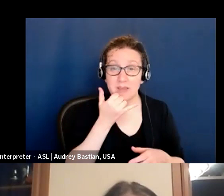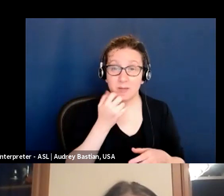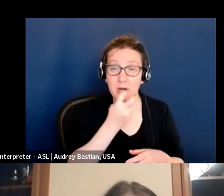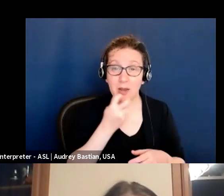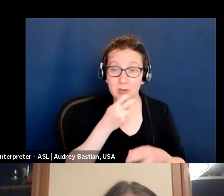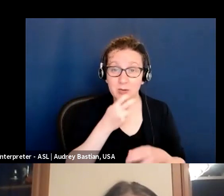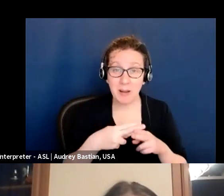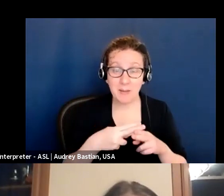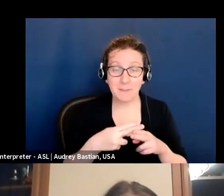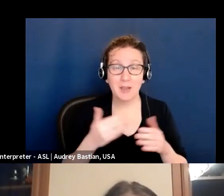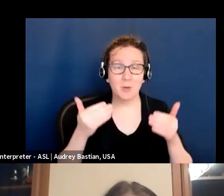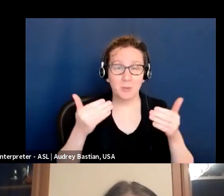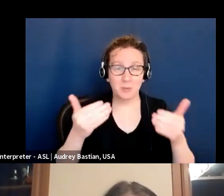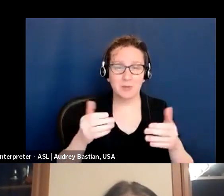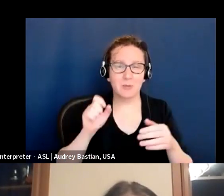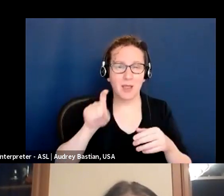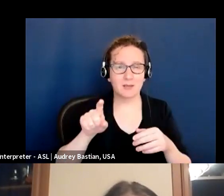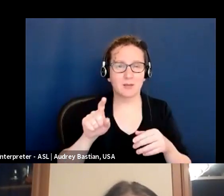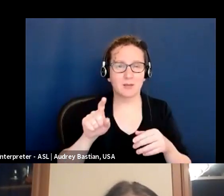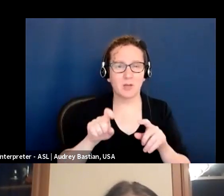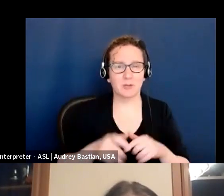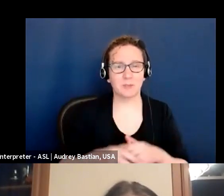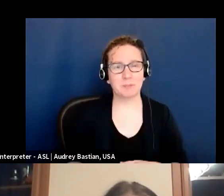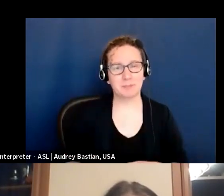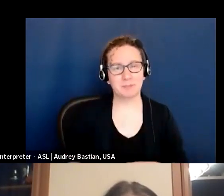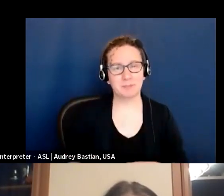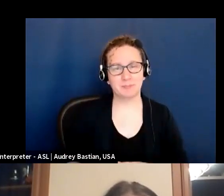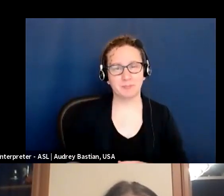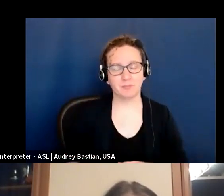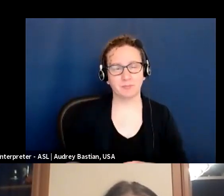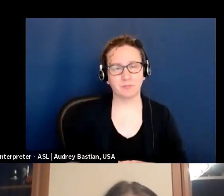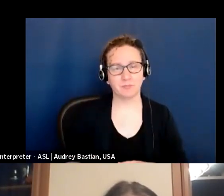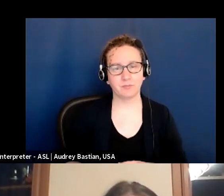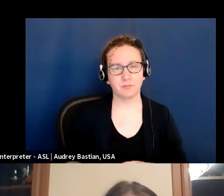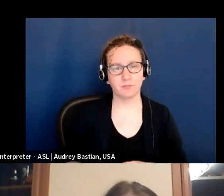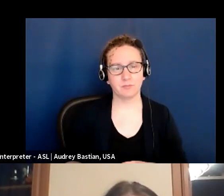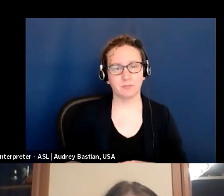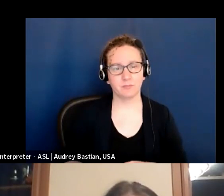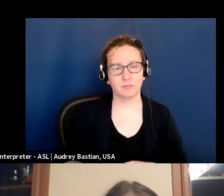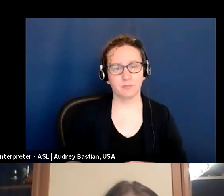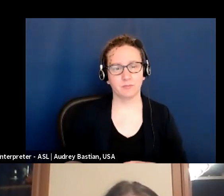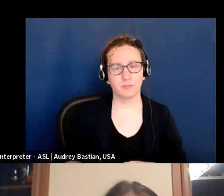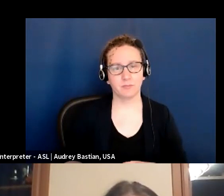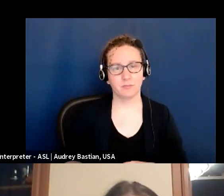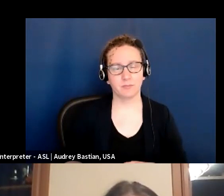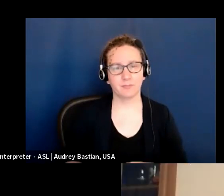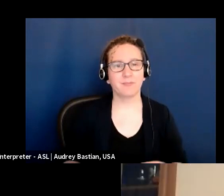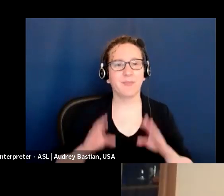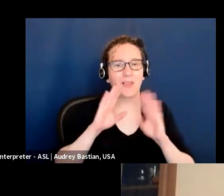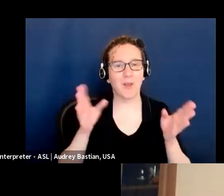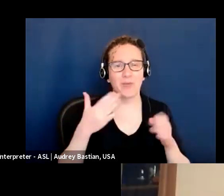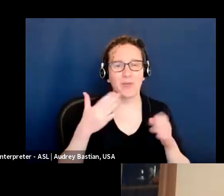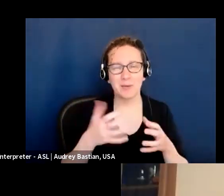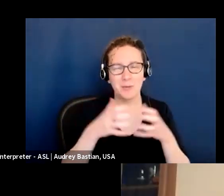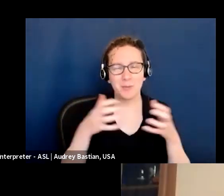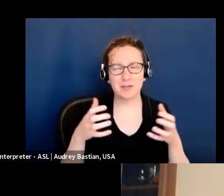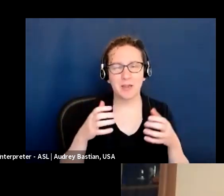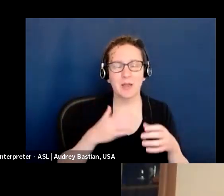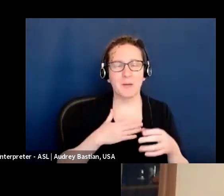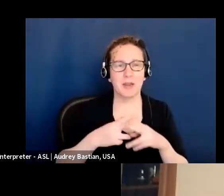but you're welcome to ask your question now. >> LIGIA: Hi, thank you so much. My name is Ligia.